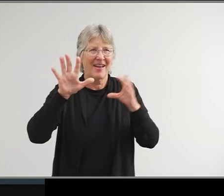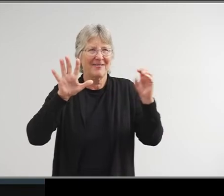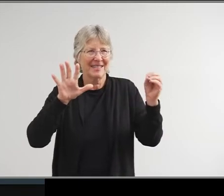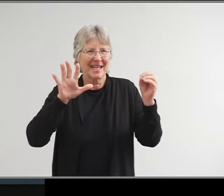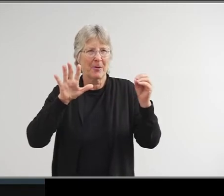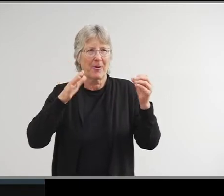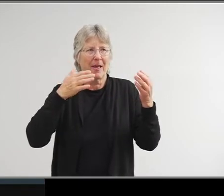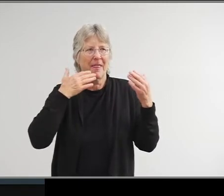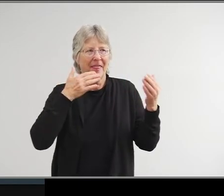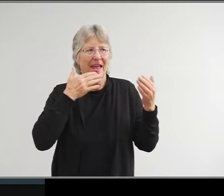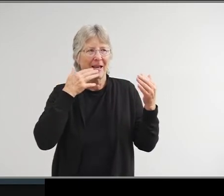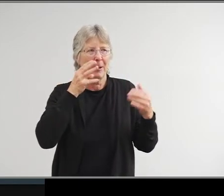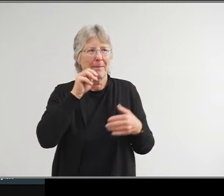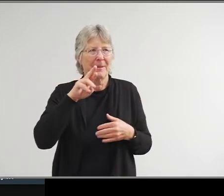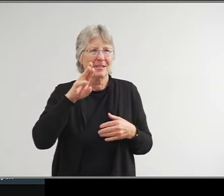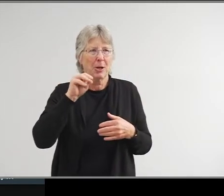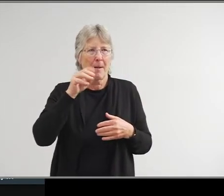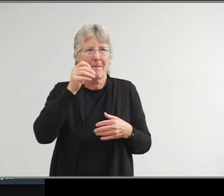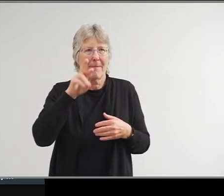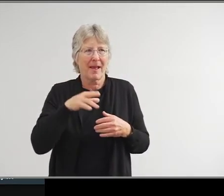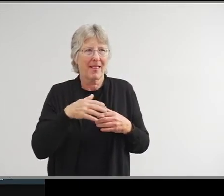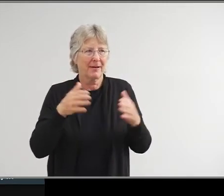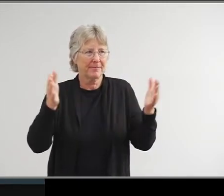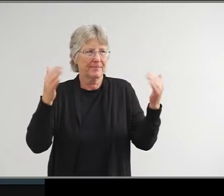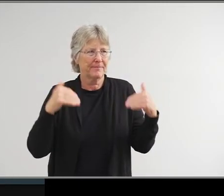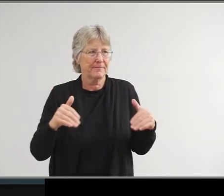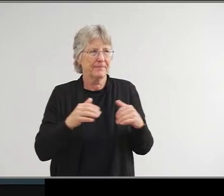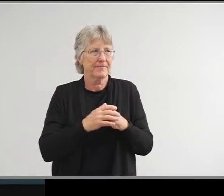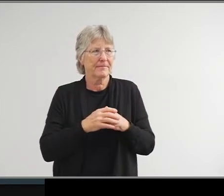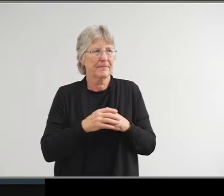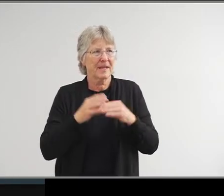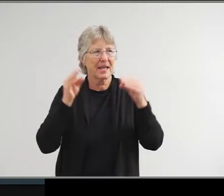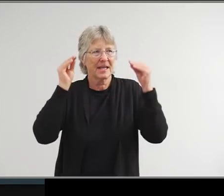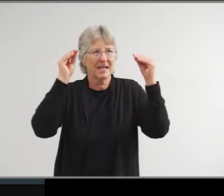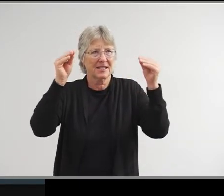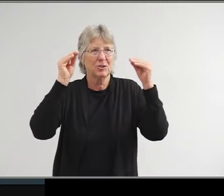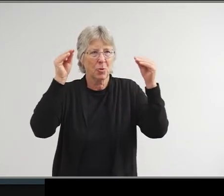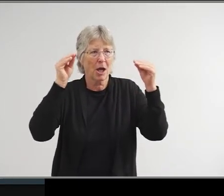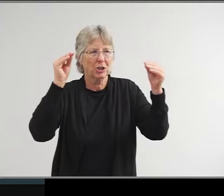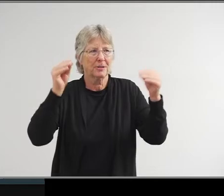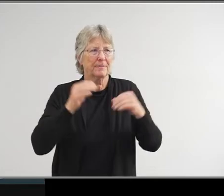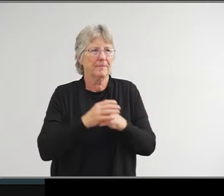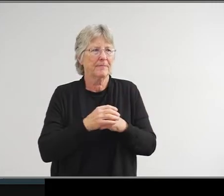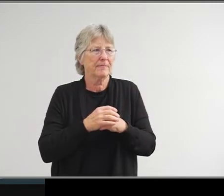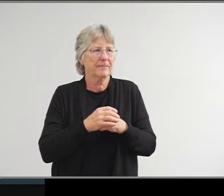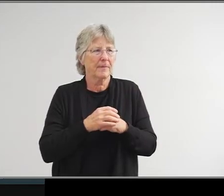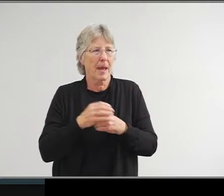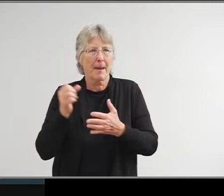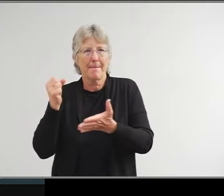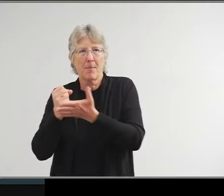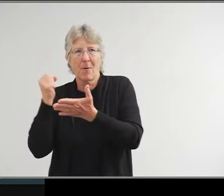Thank you, Mr. Miller. Next we have instruction. I move approval discussion.